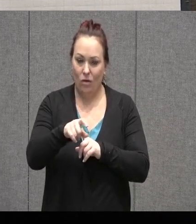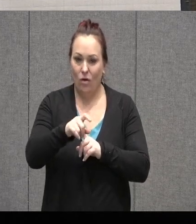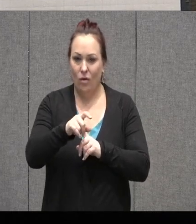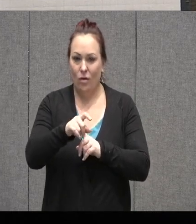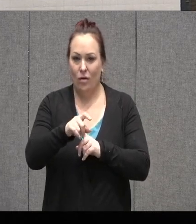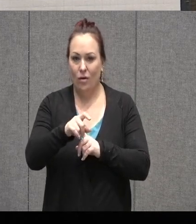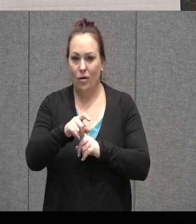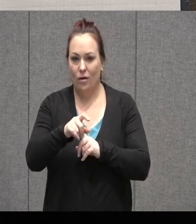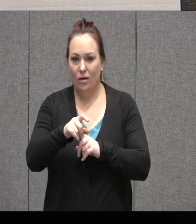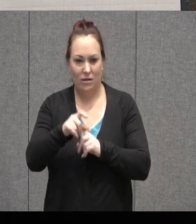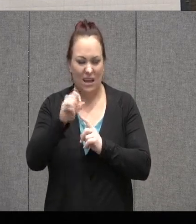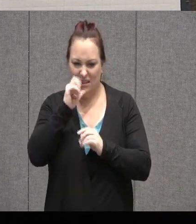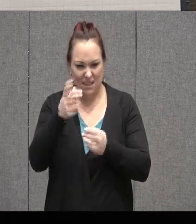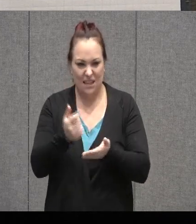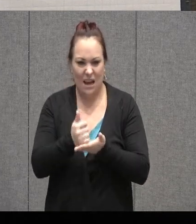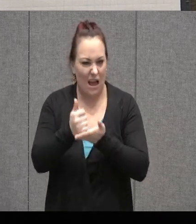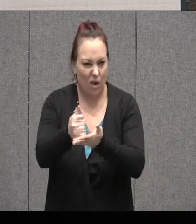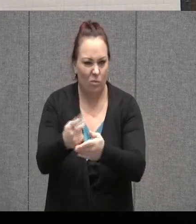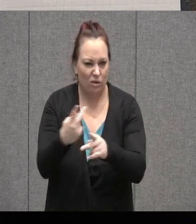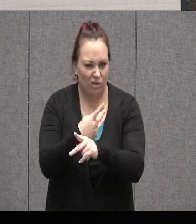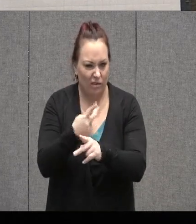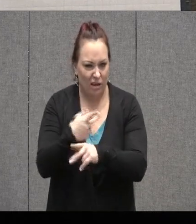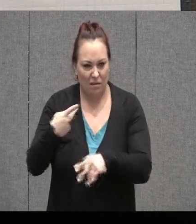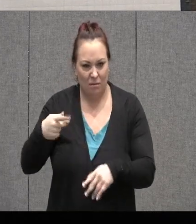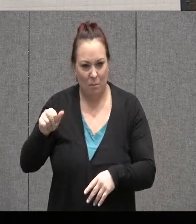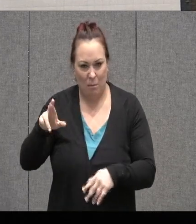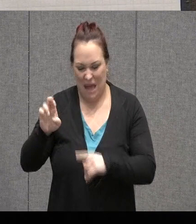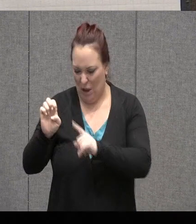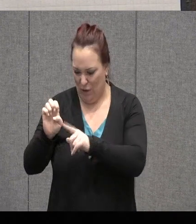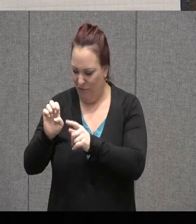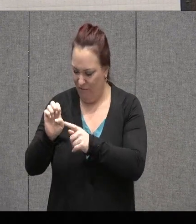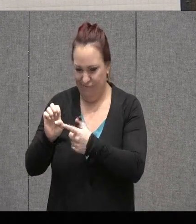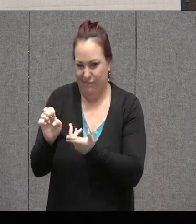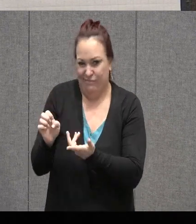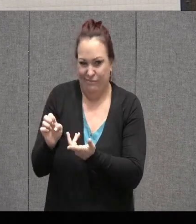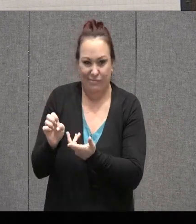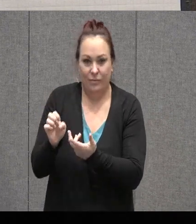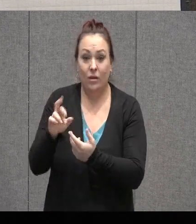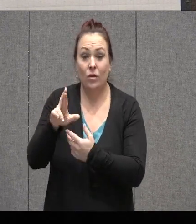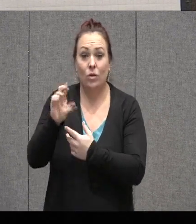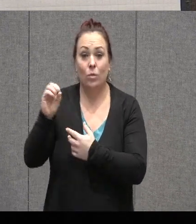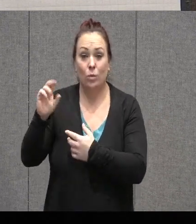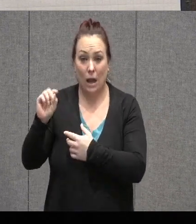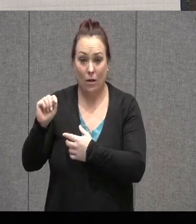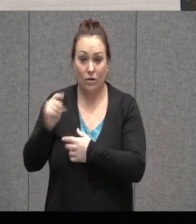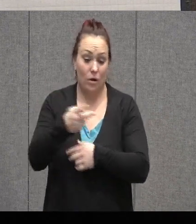this doesn't help you figure out what the word is, pare. This is the root, prepare.